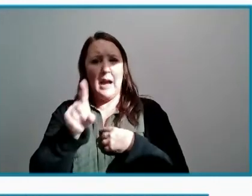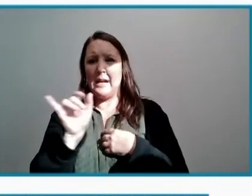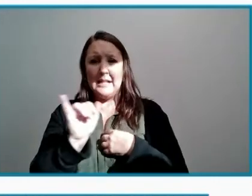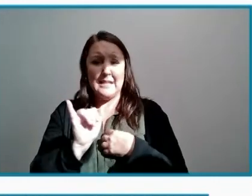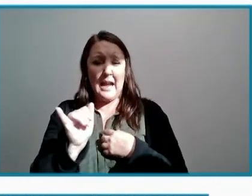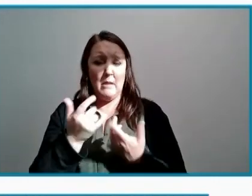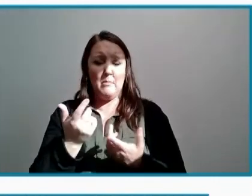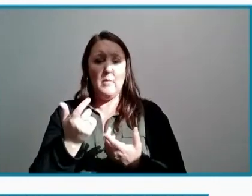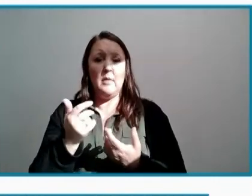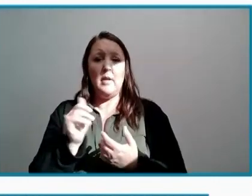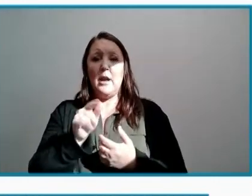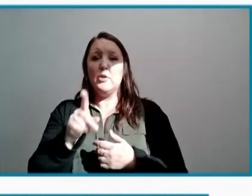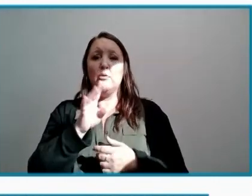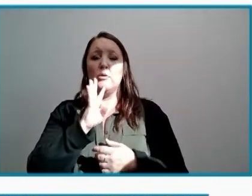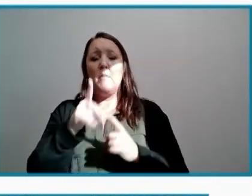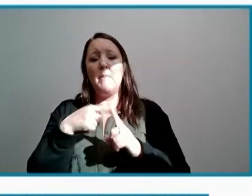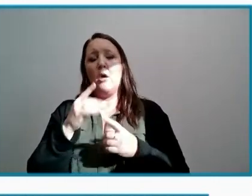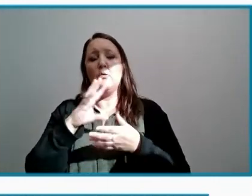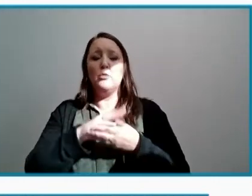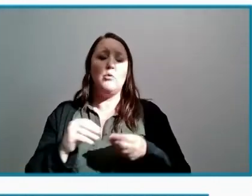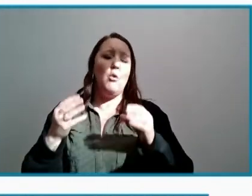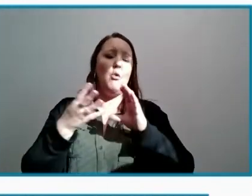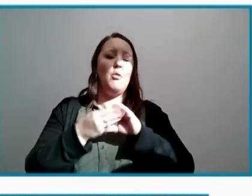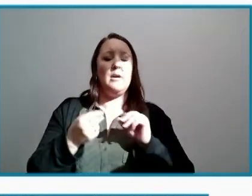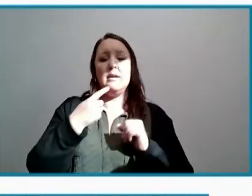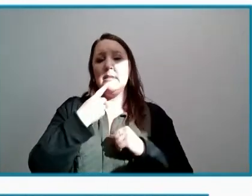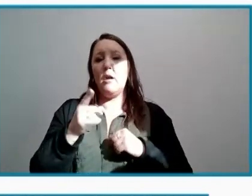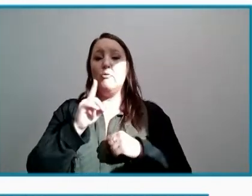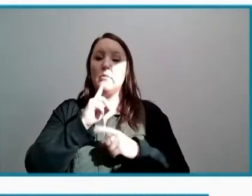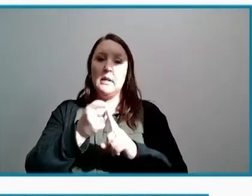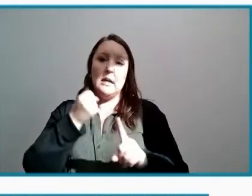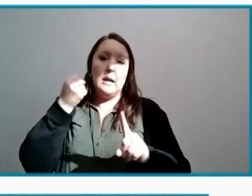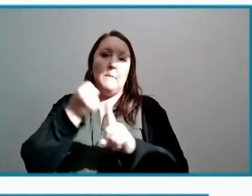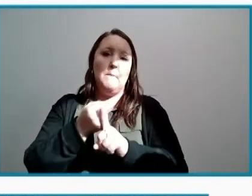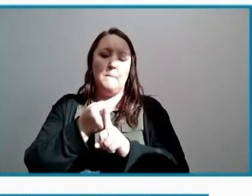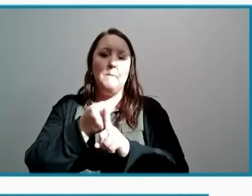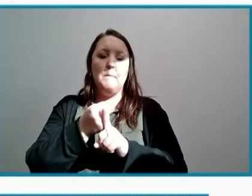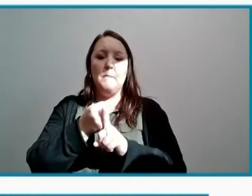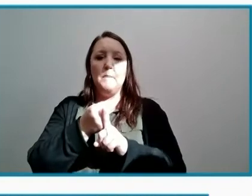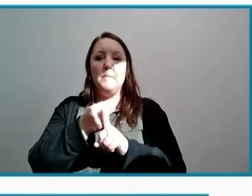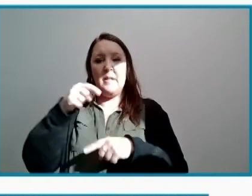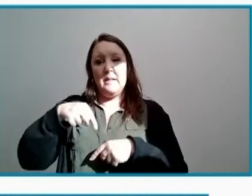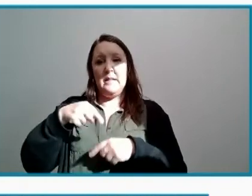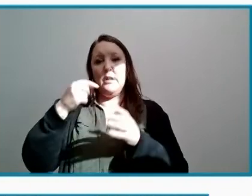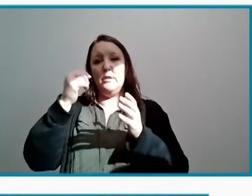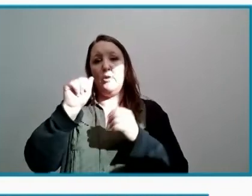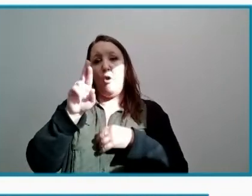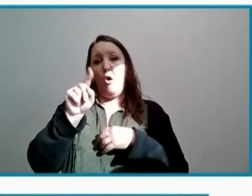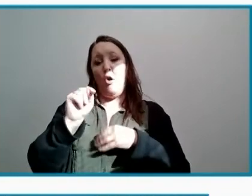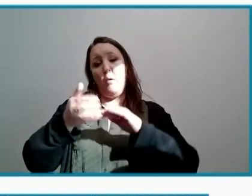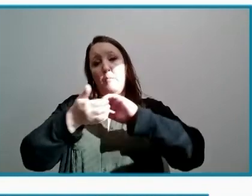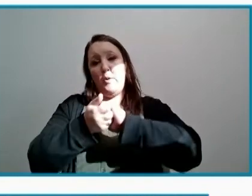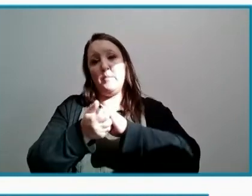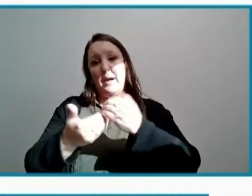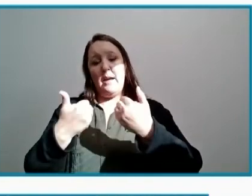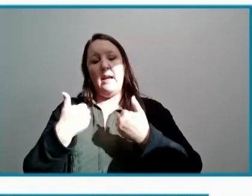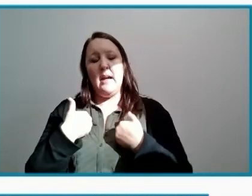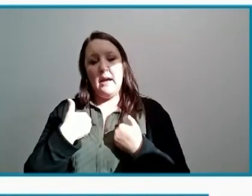storytelling and this really tangible impact that this arts partnership has, has been for you all.